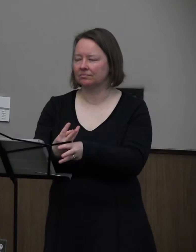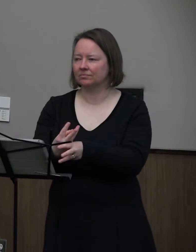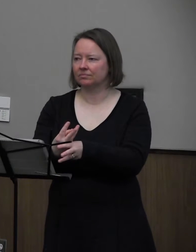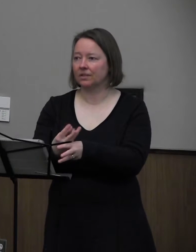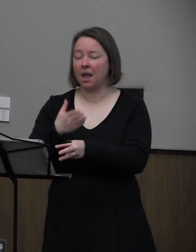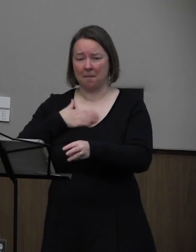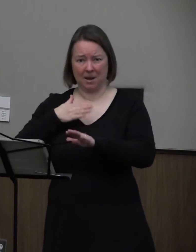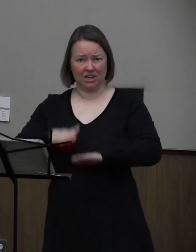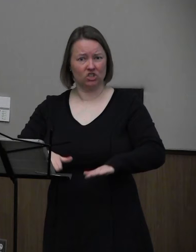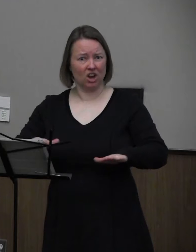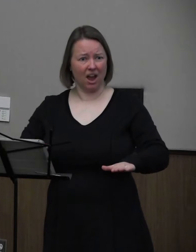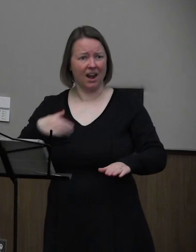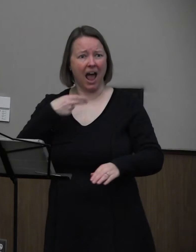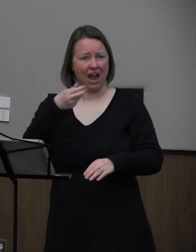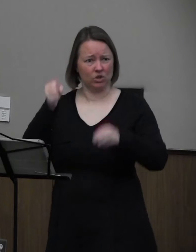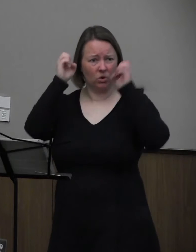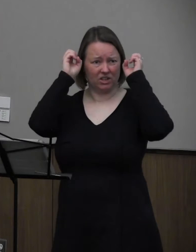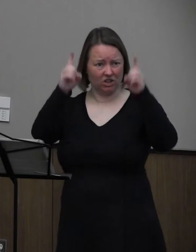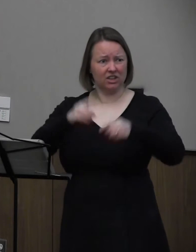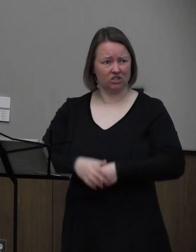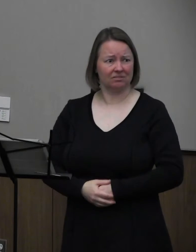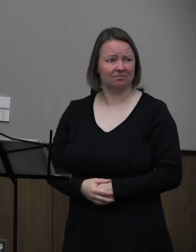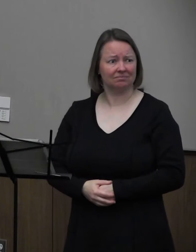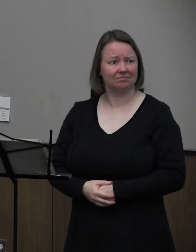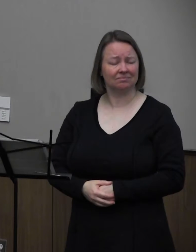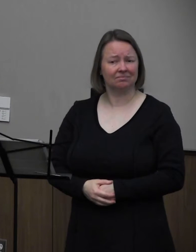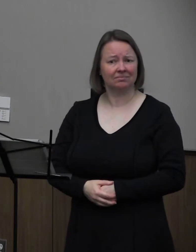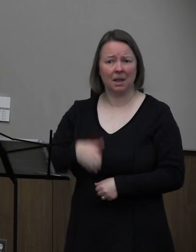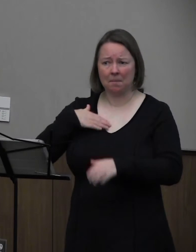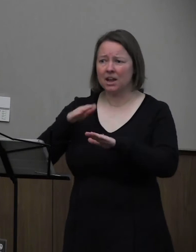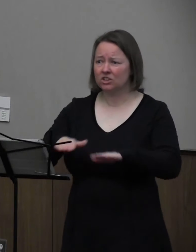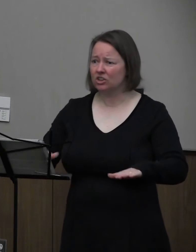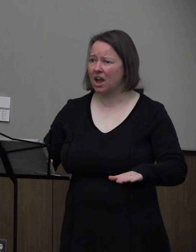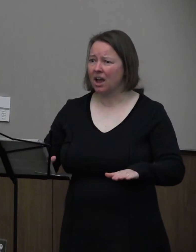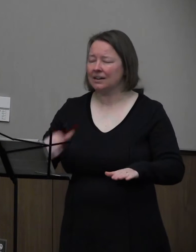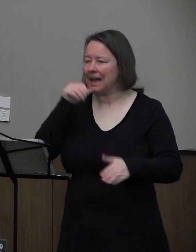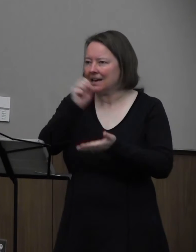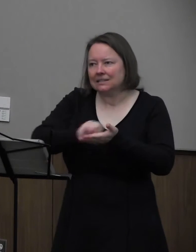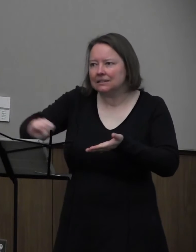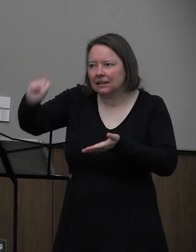My child had a high school education. My child was no Saint.